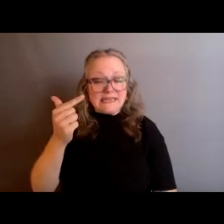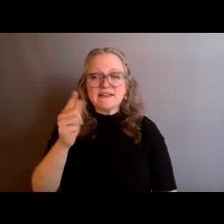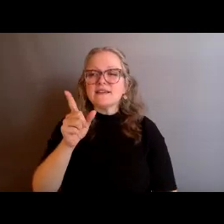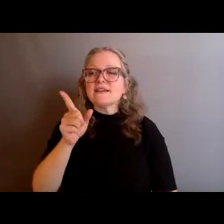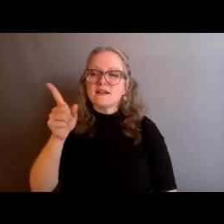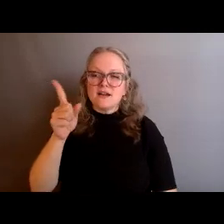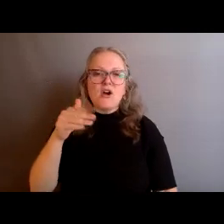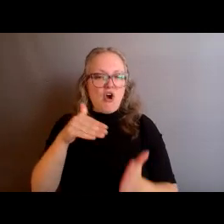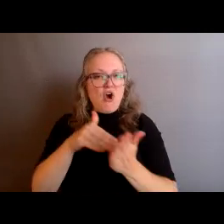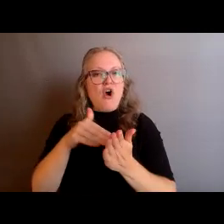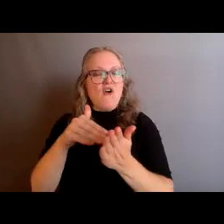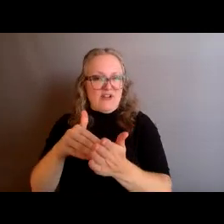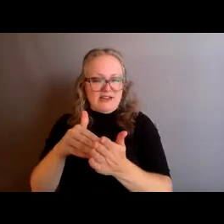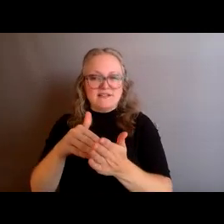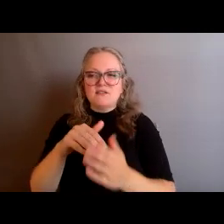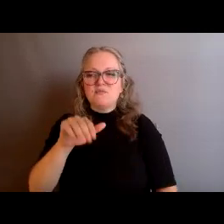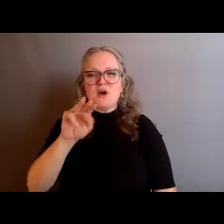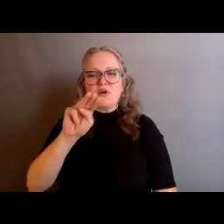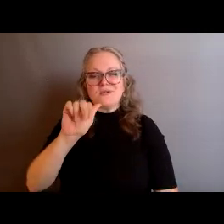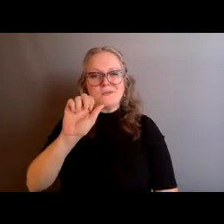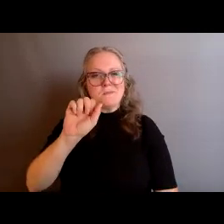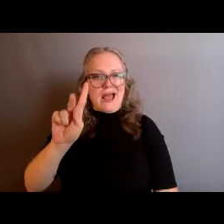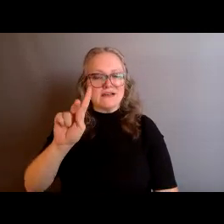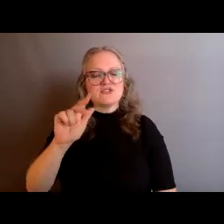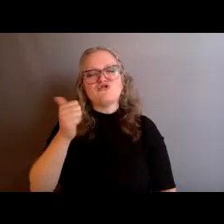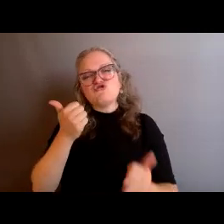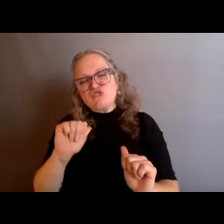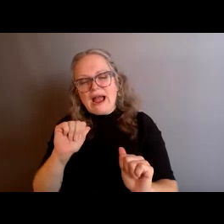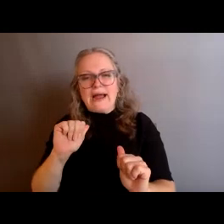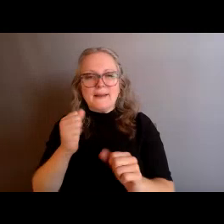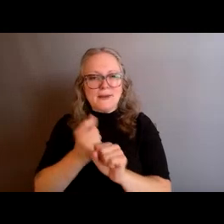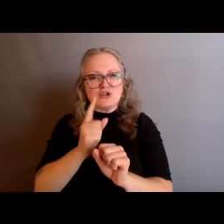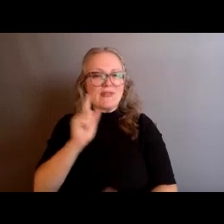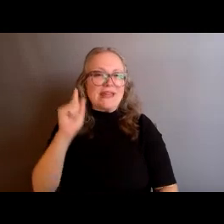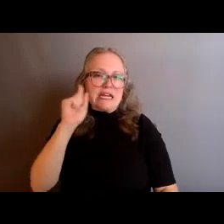threat. To get the ears more exact. All that means is when you when sound